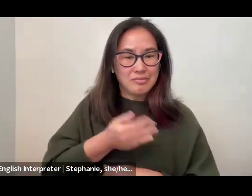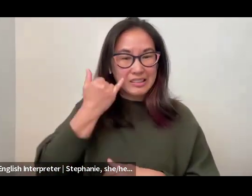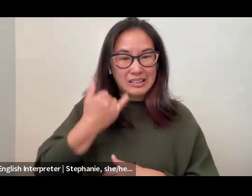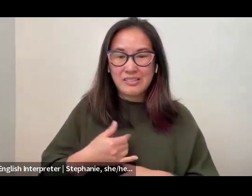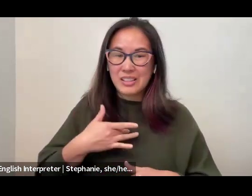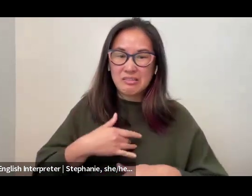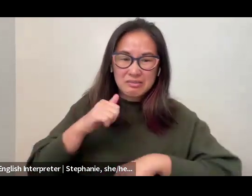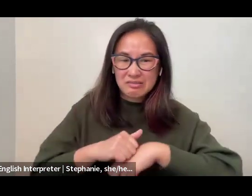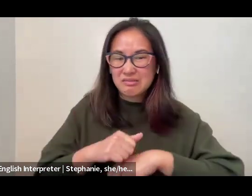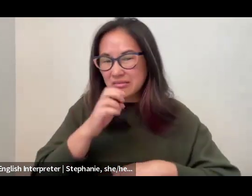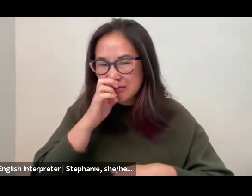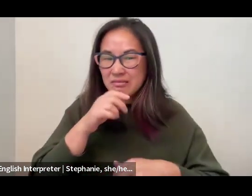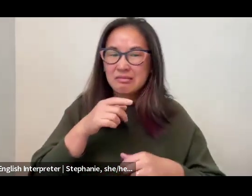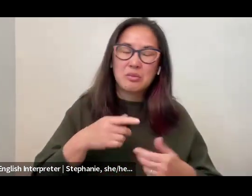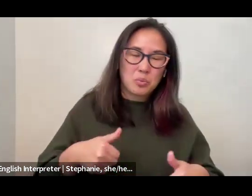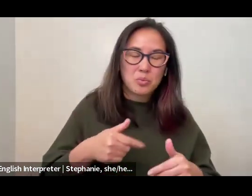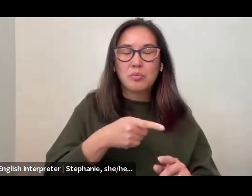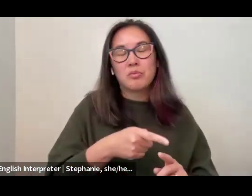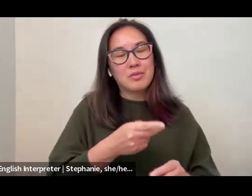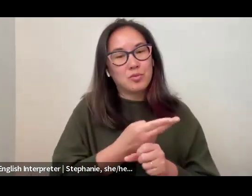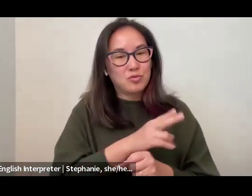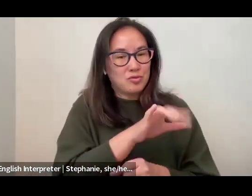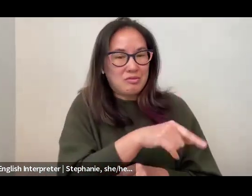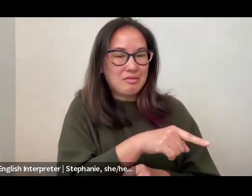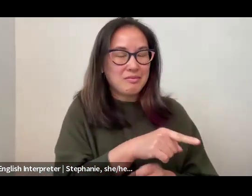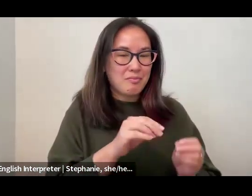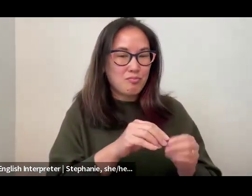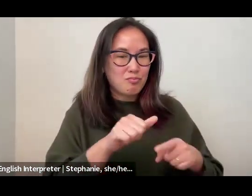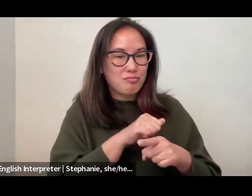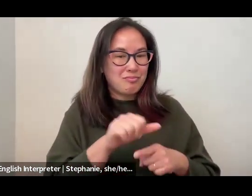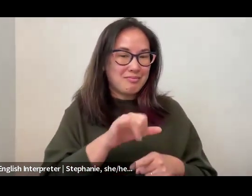Or get in your position, 30 seconds starting now, ish.